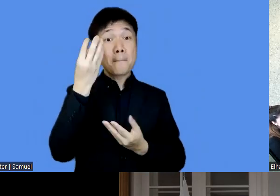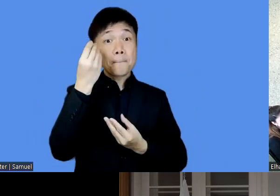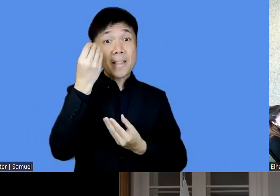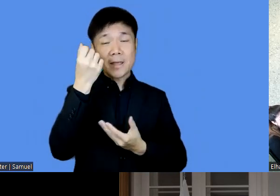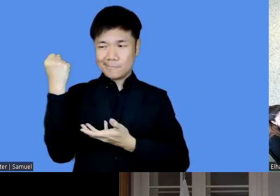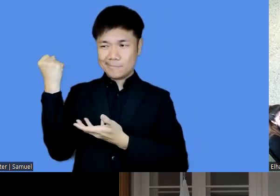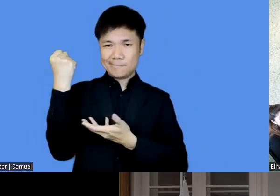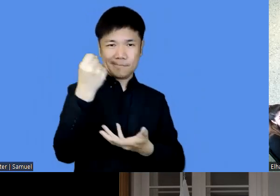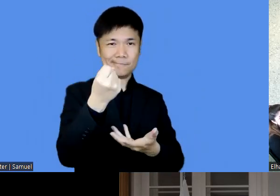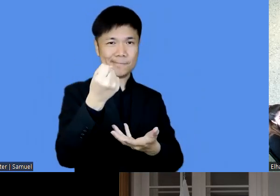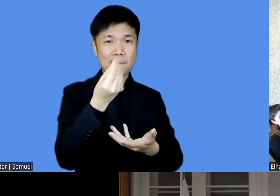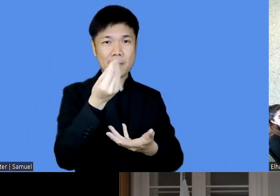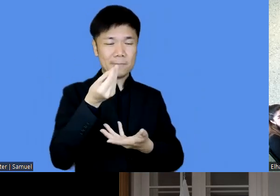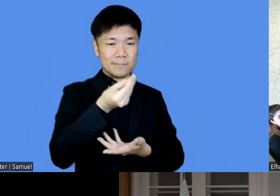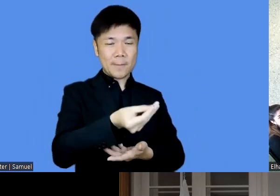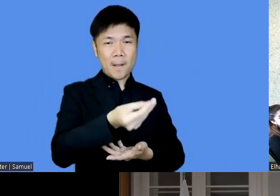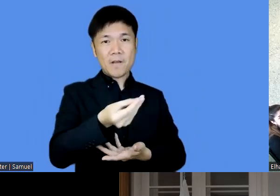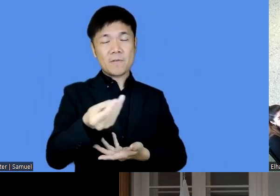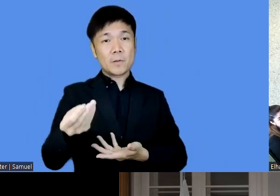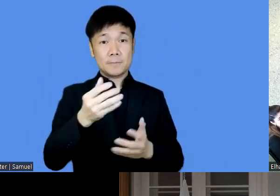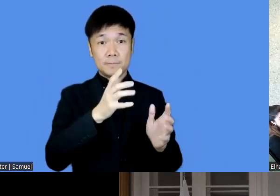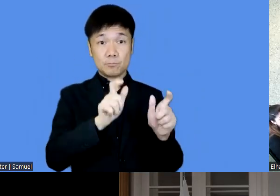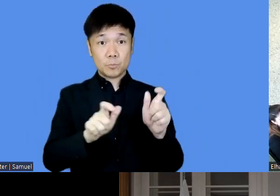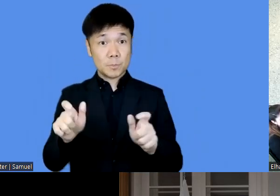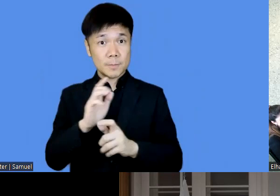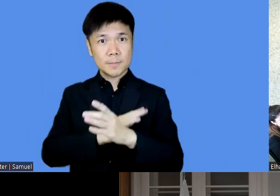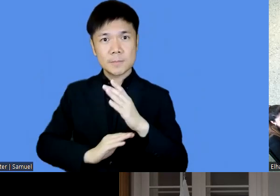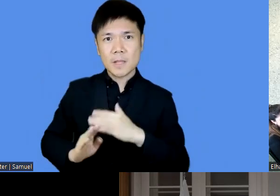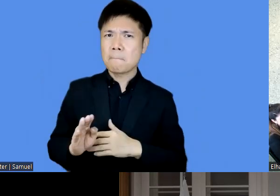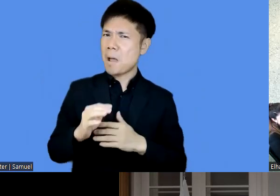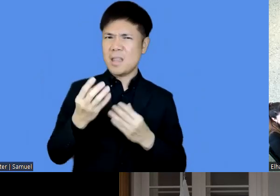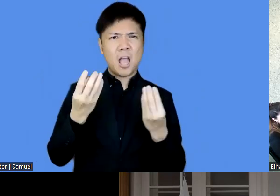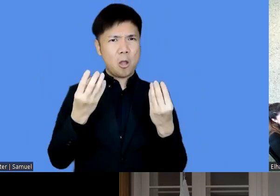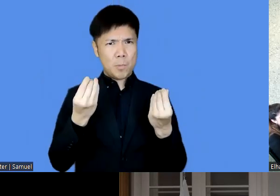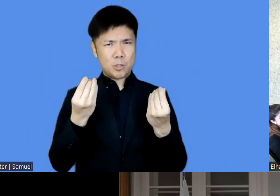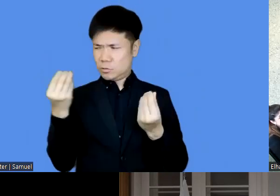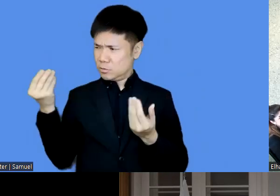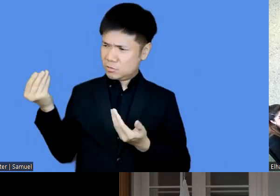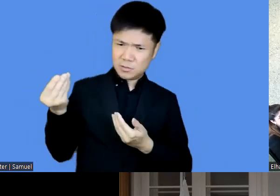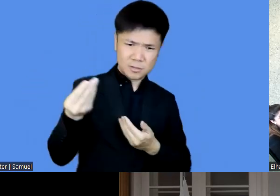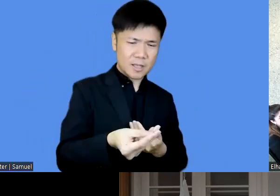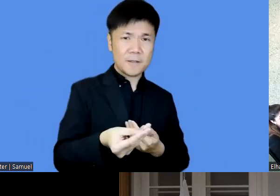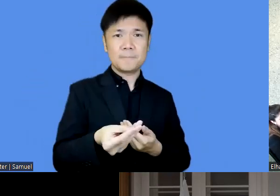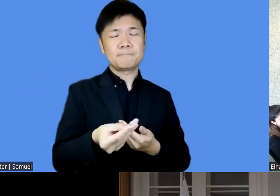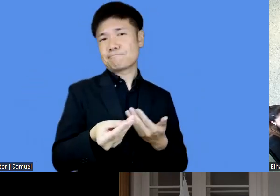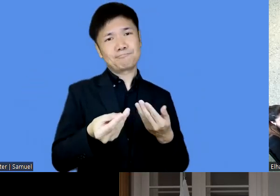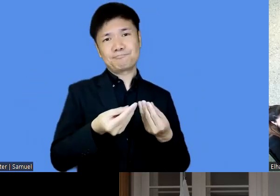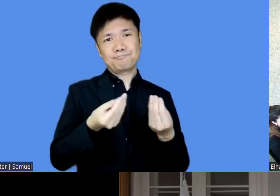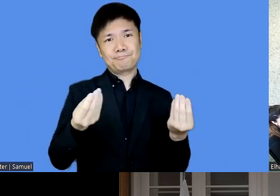The thing is, there is no like specific amount or like specific quantitative guidance on